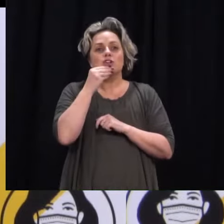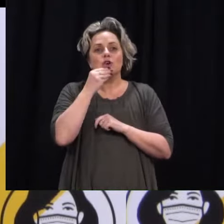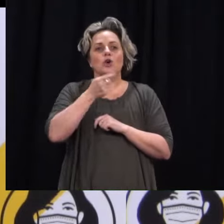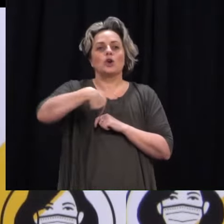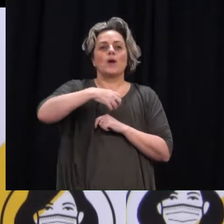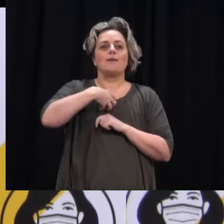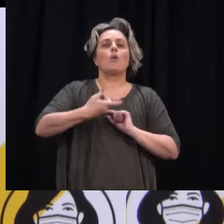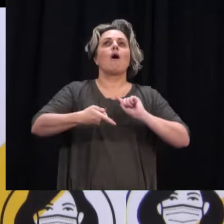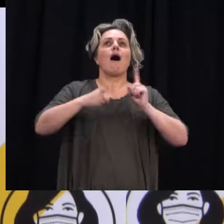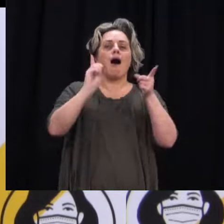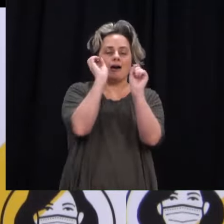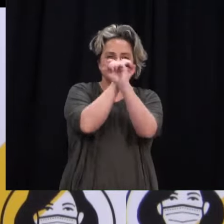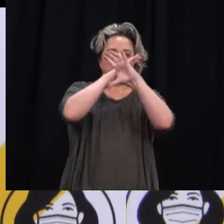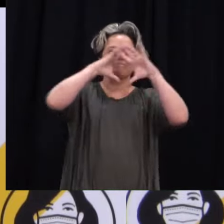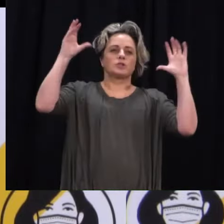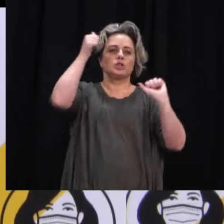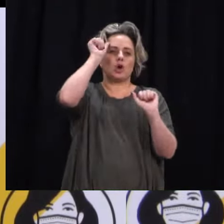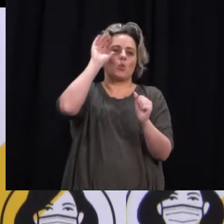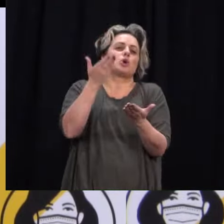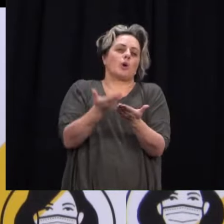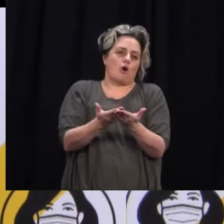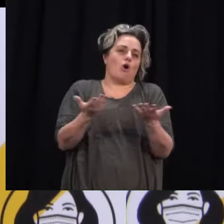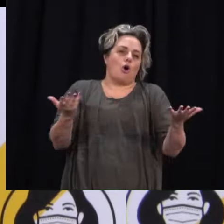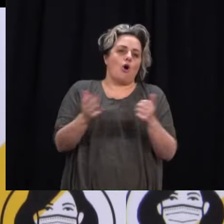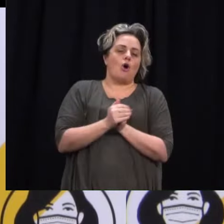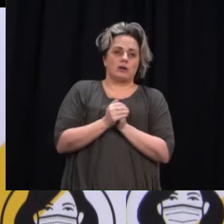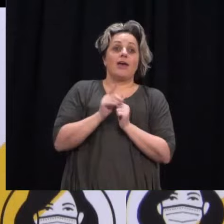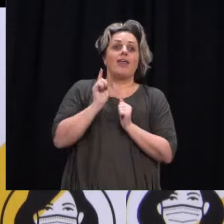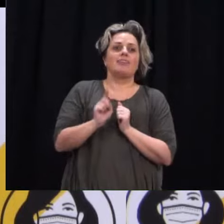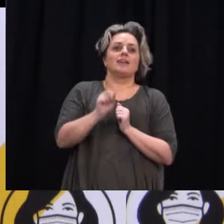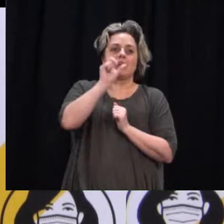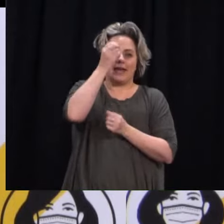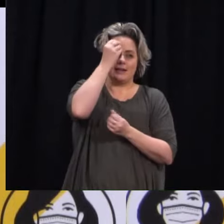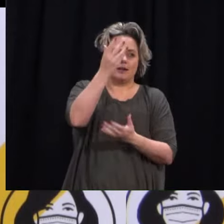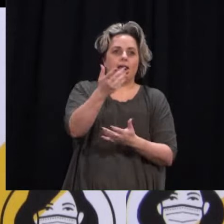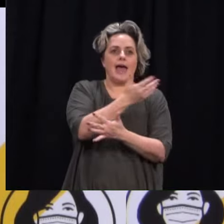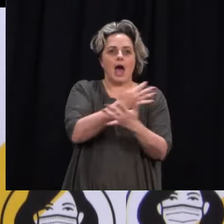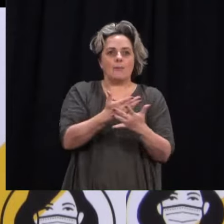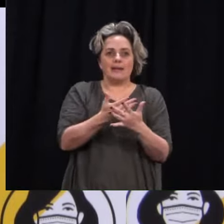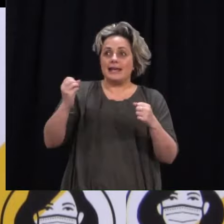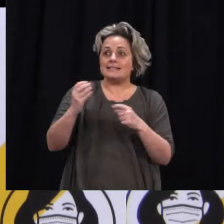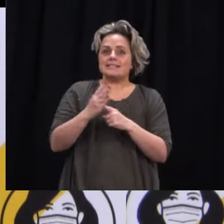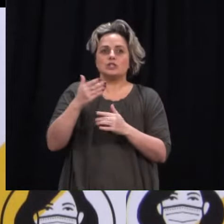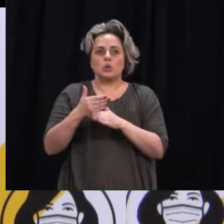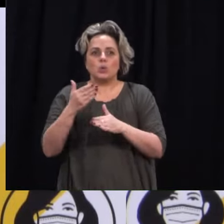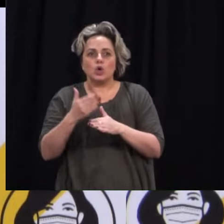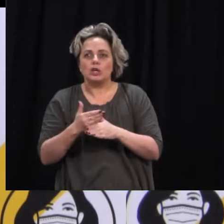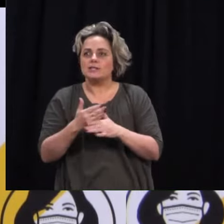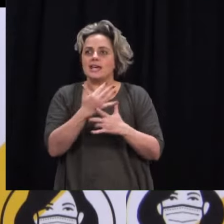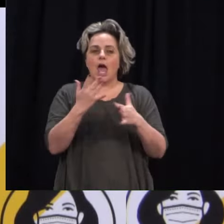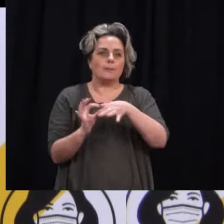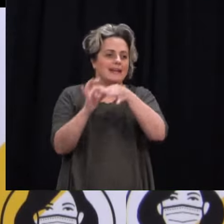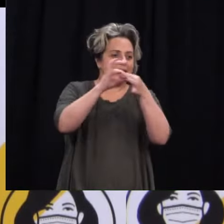interviews commence. So by later in the day we will have a fuller picture on the cases that announced this morning,